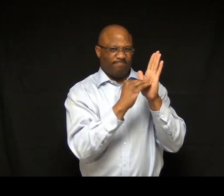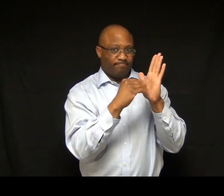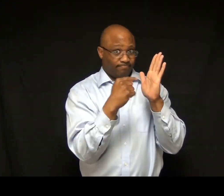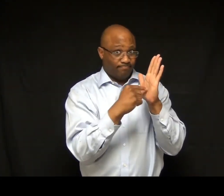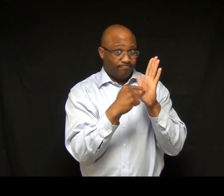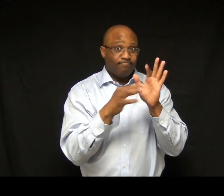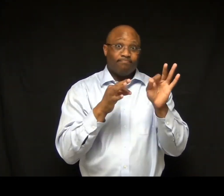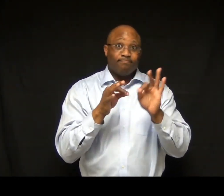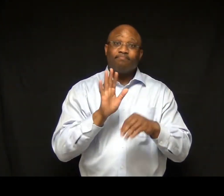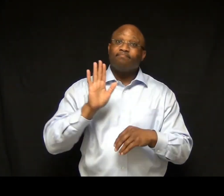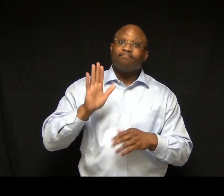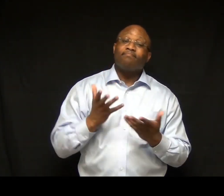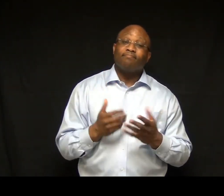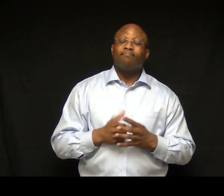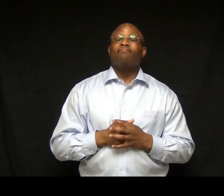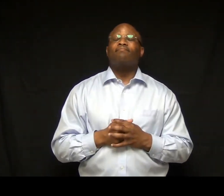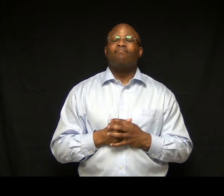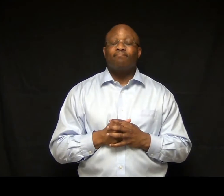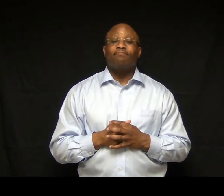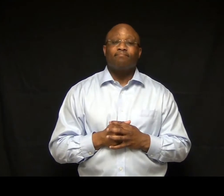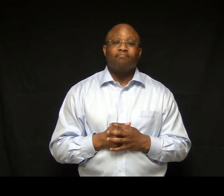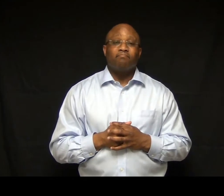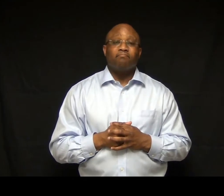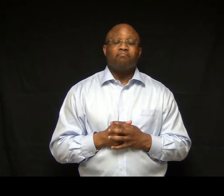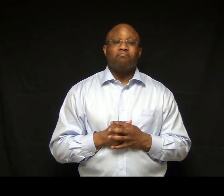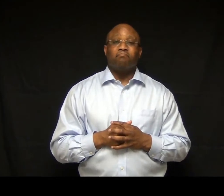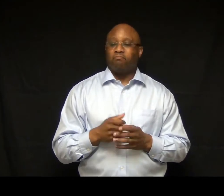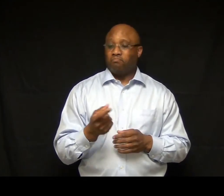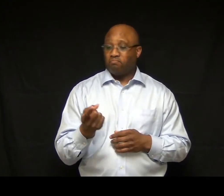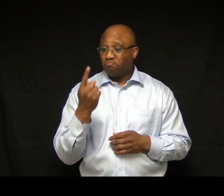the repeated use